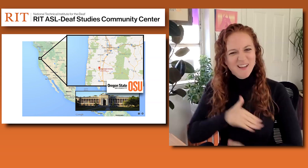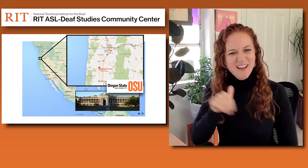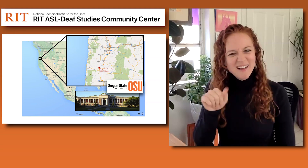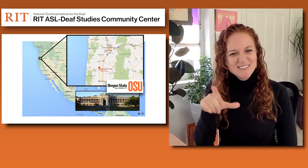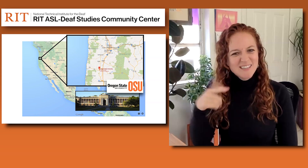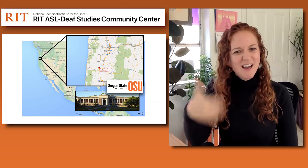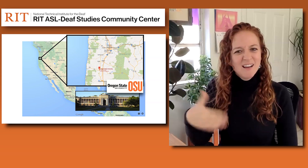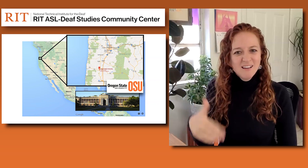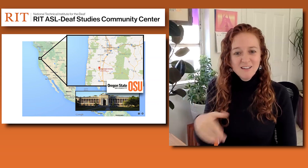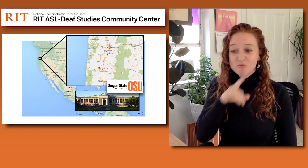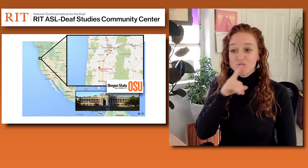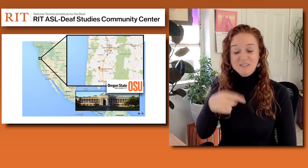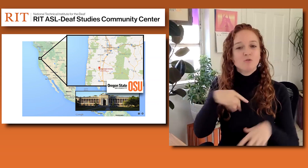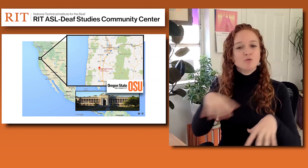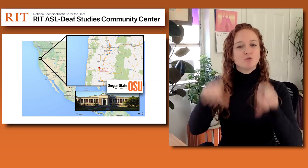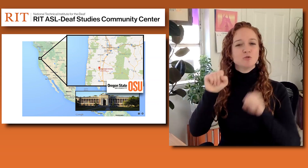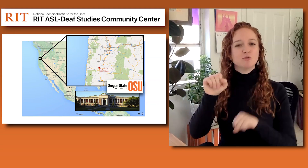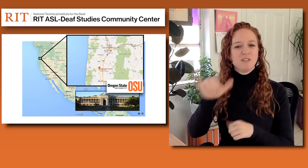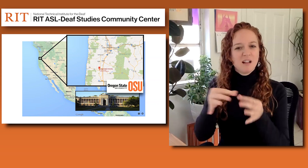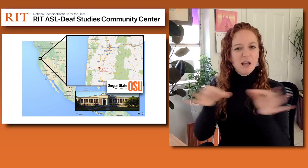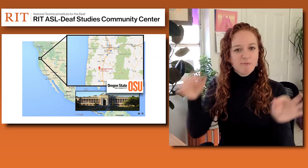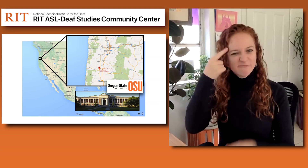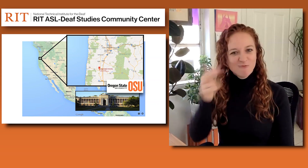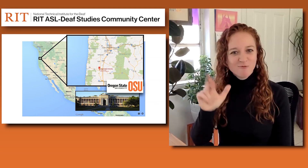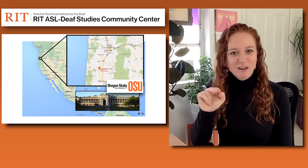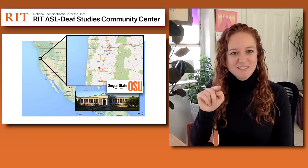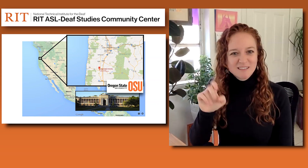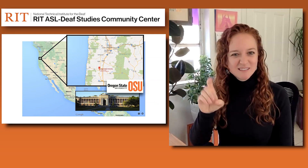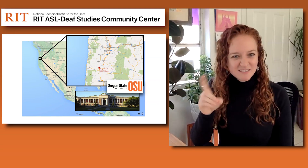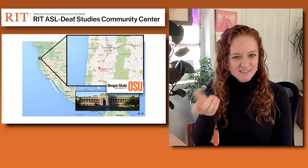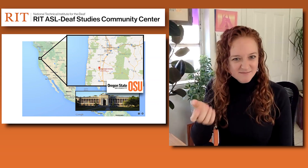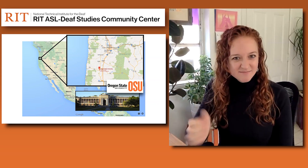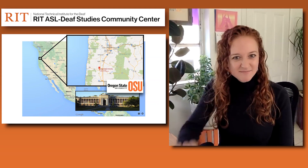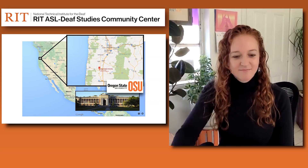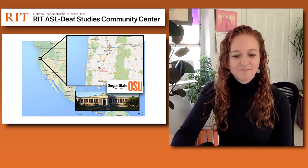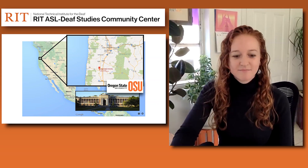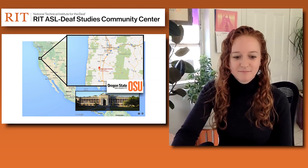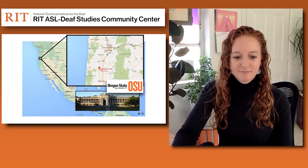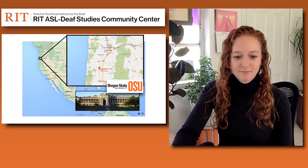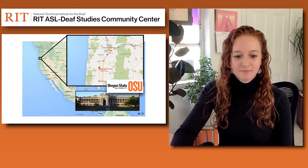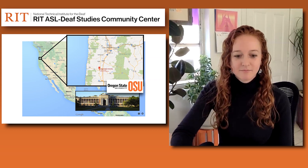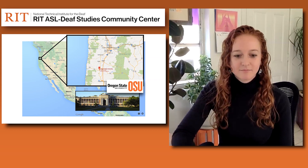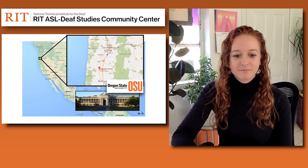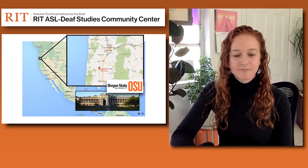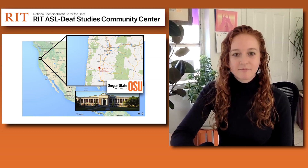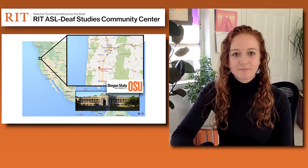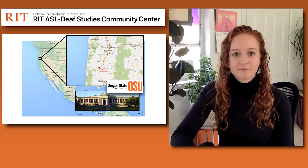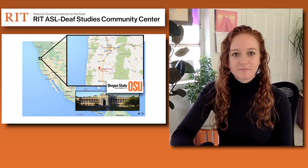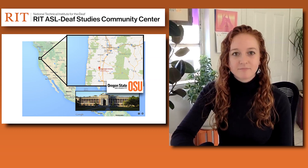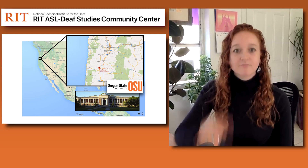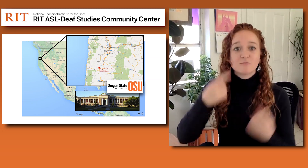I appreciate ASL so much more than I ever did. I took ASL for granted for most of my life.